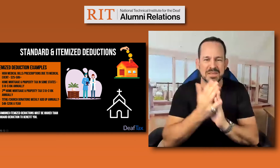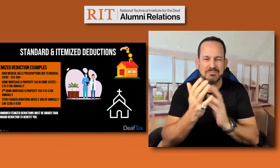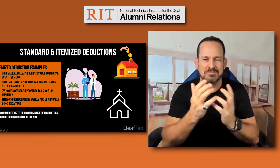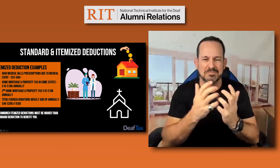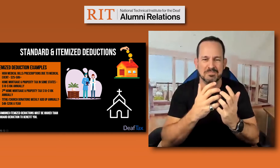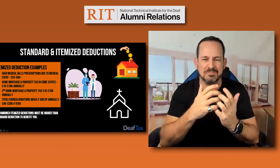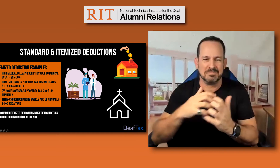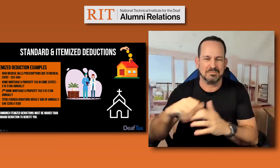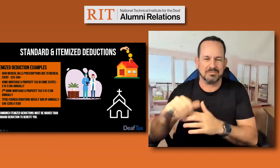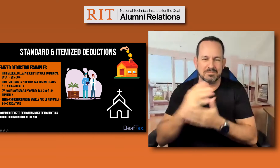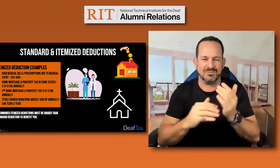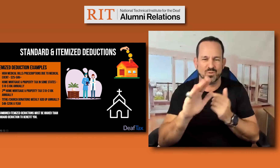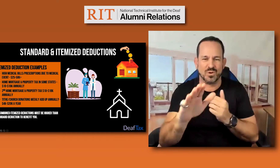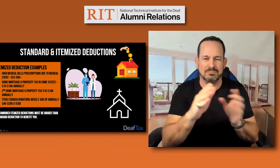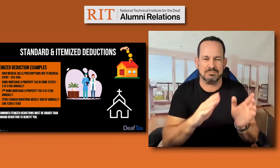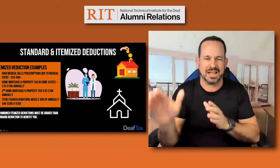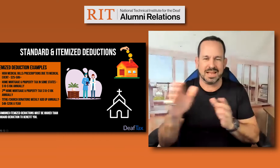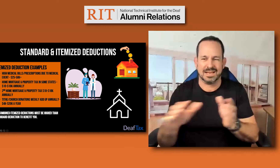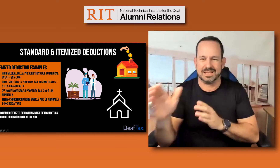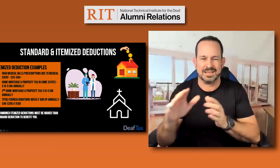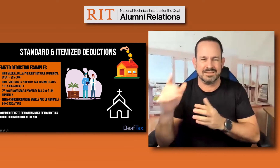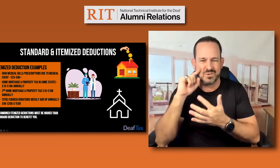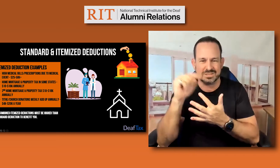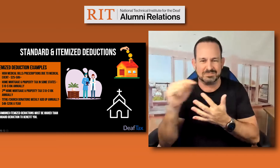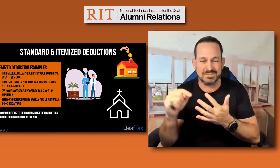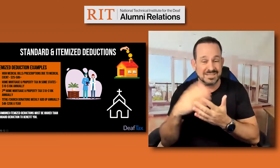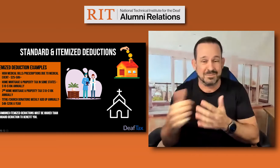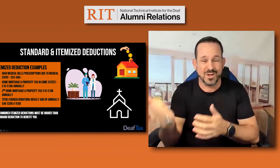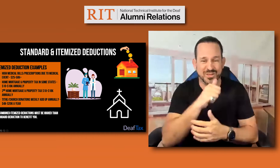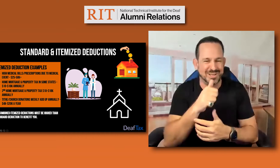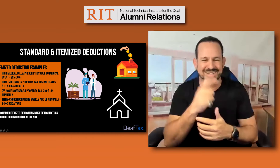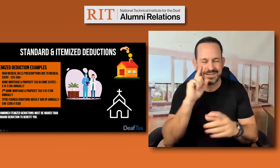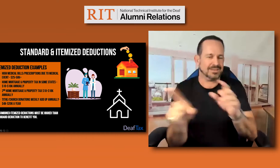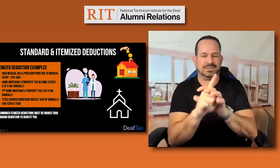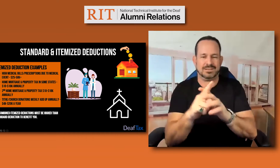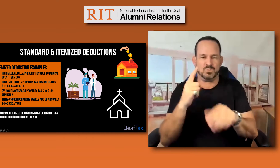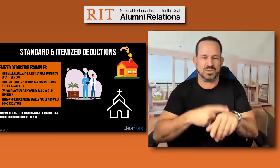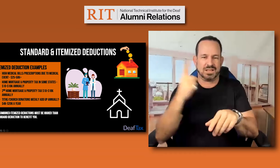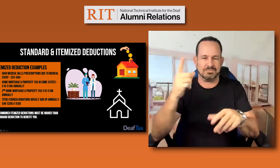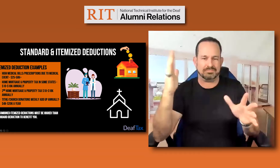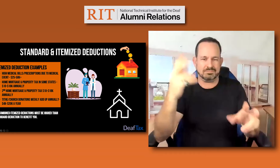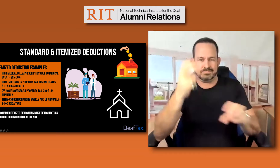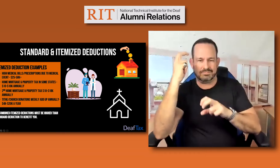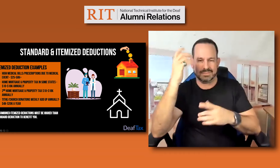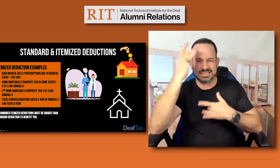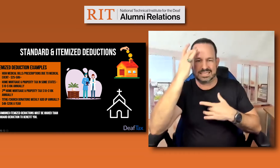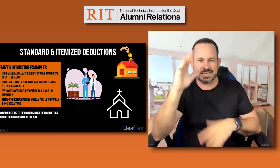This can become part of your strategic plan for itemized deductions.